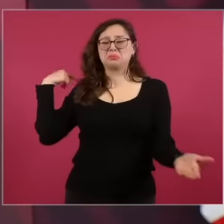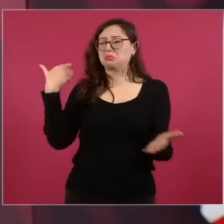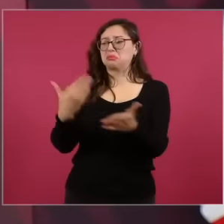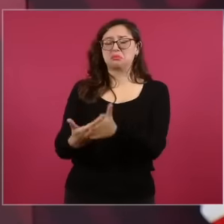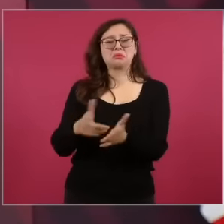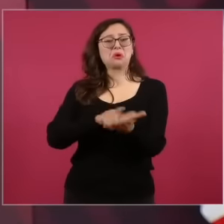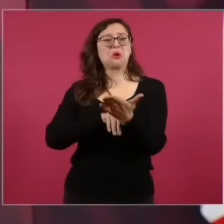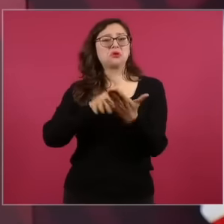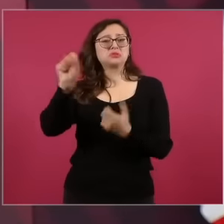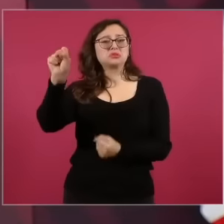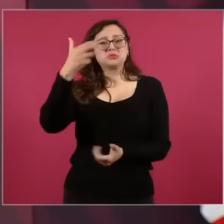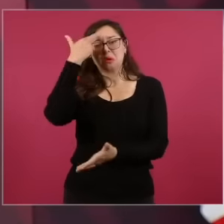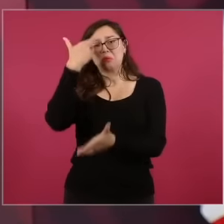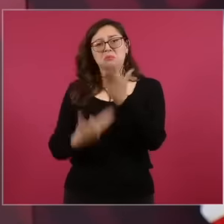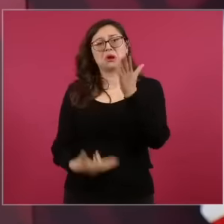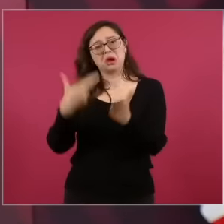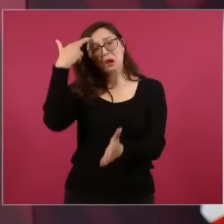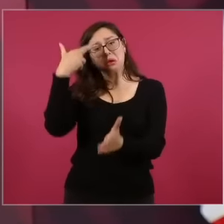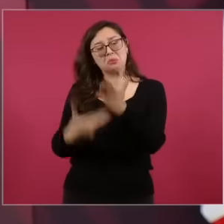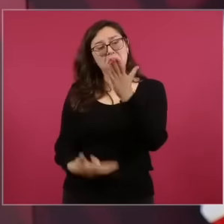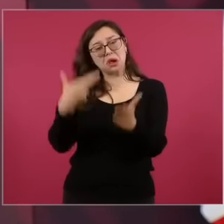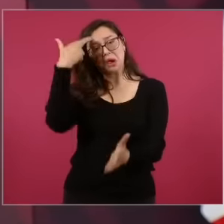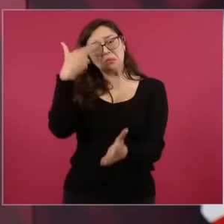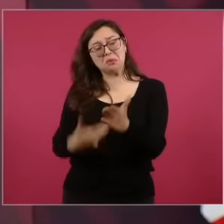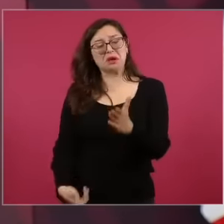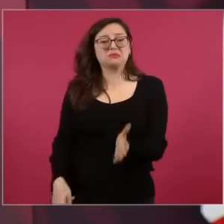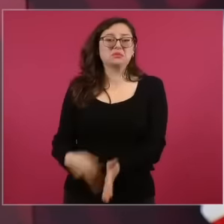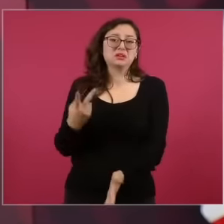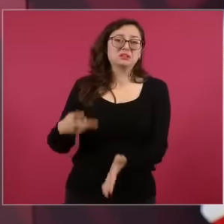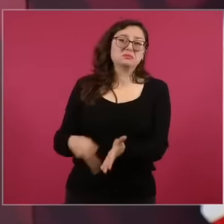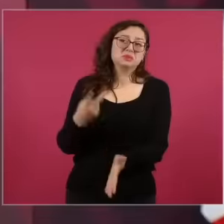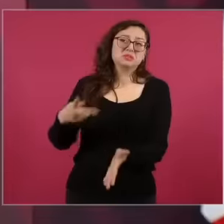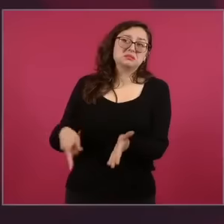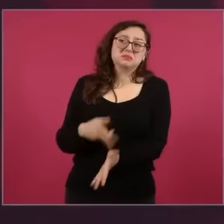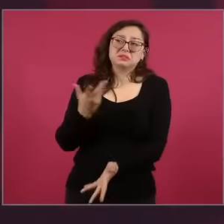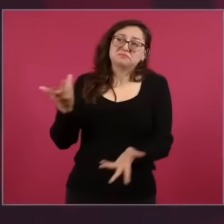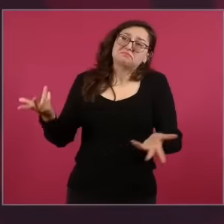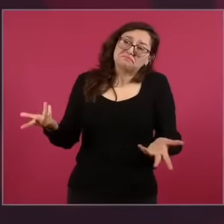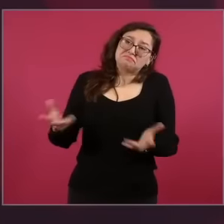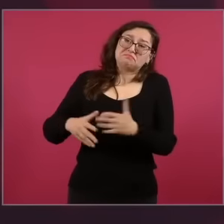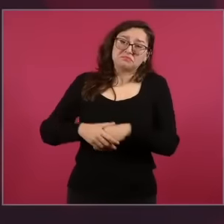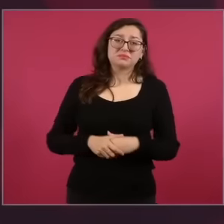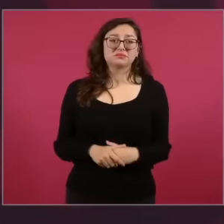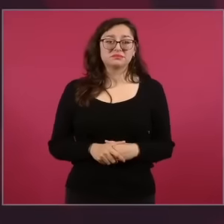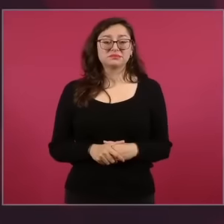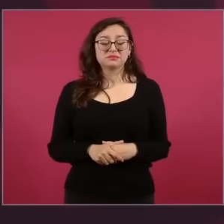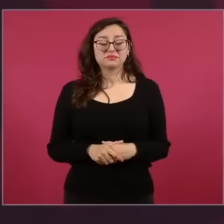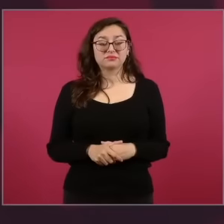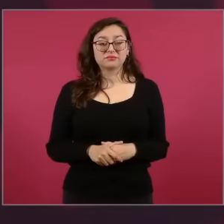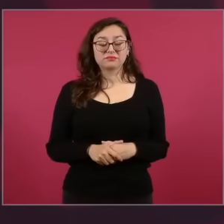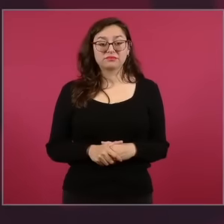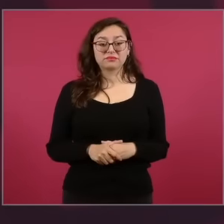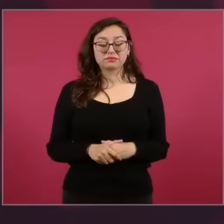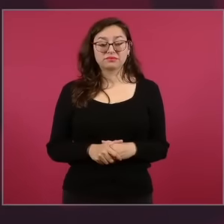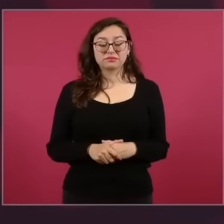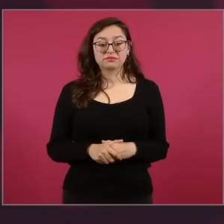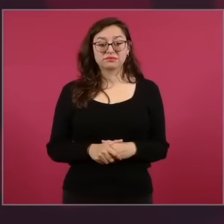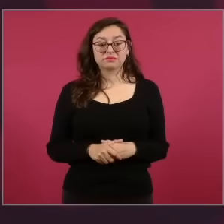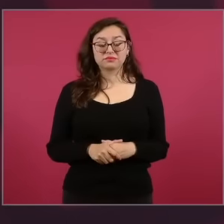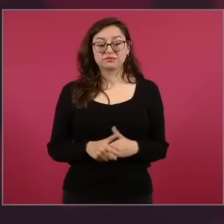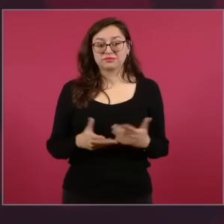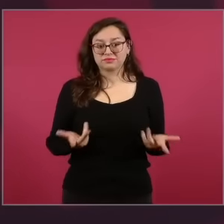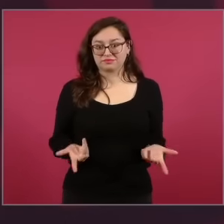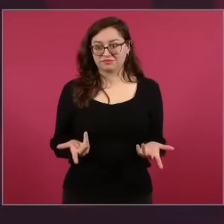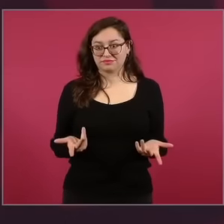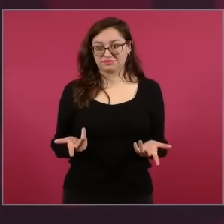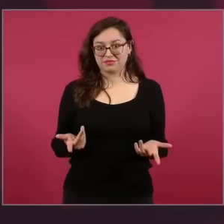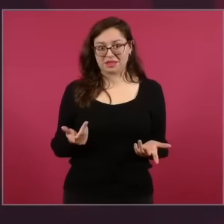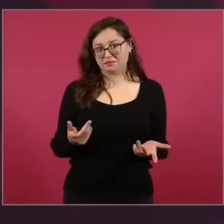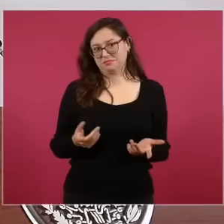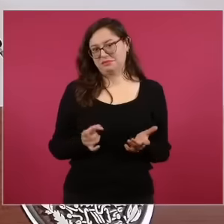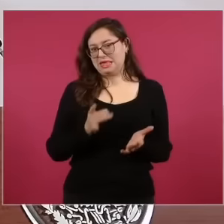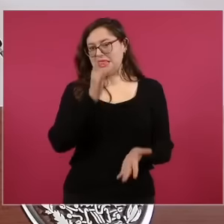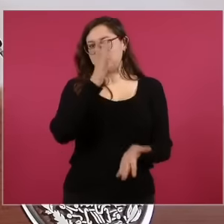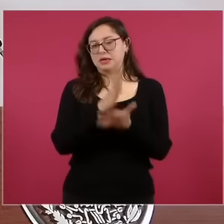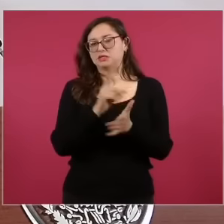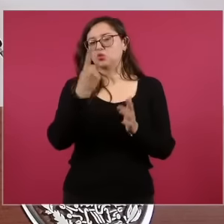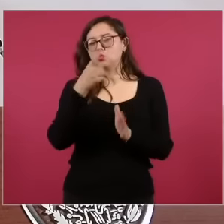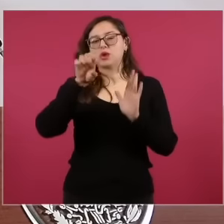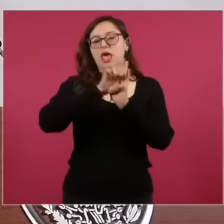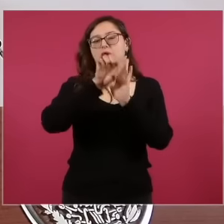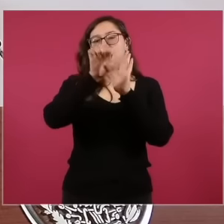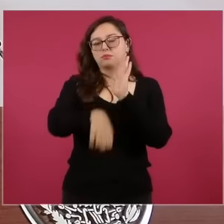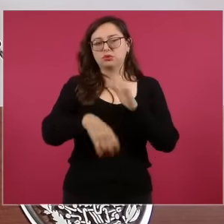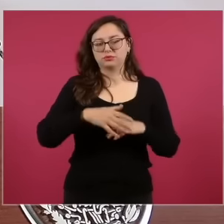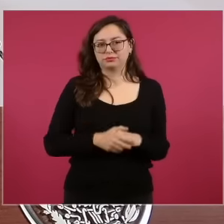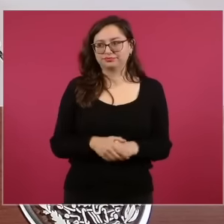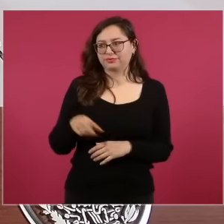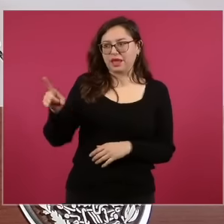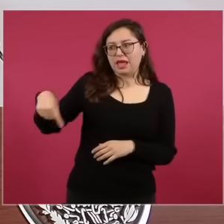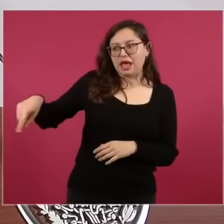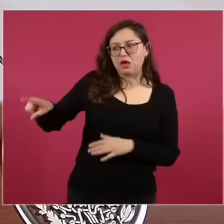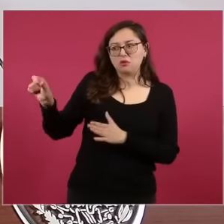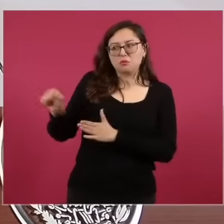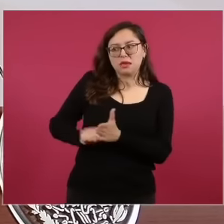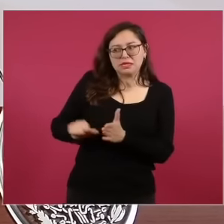, just to mention what they charge, the Constitution establishes in article 127,